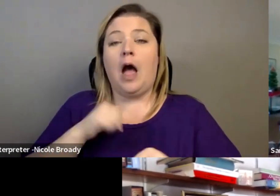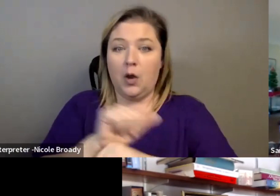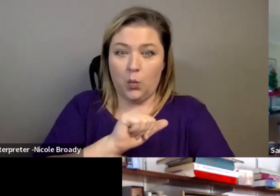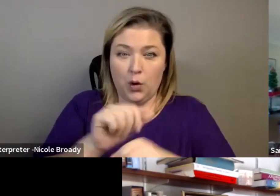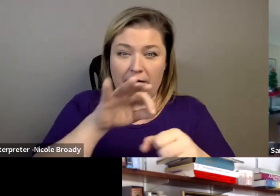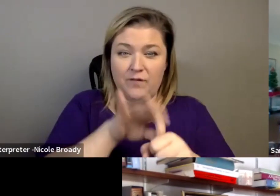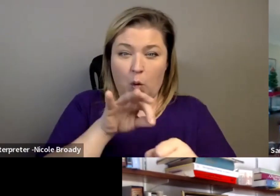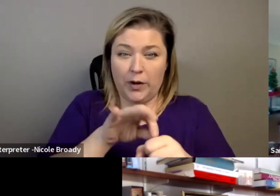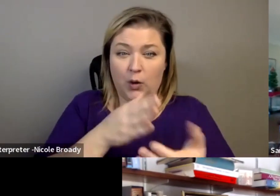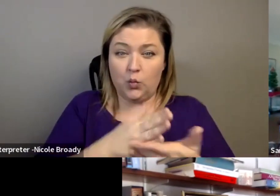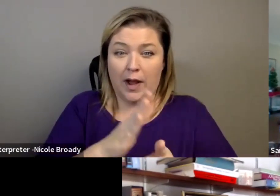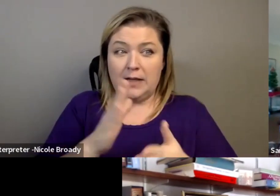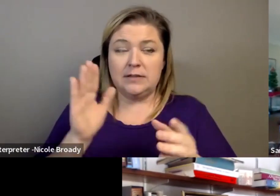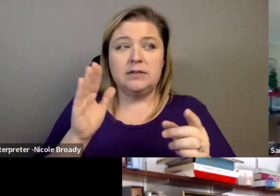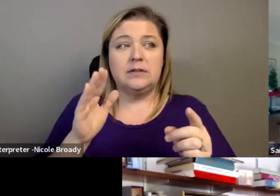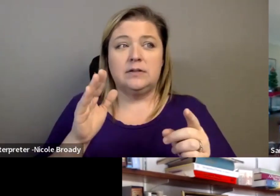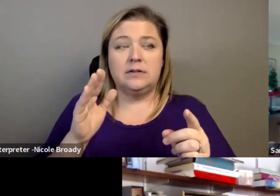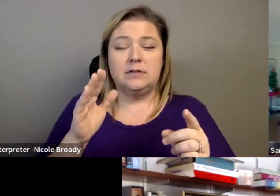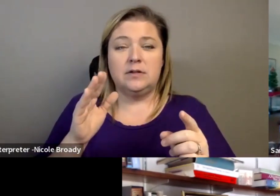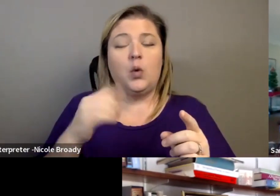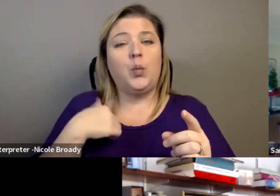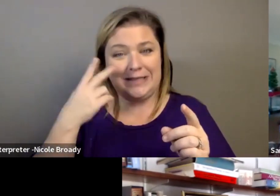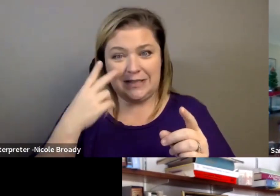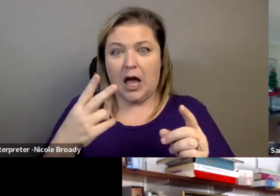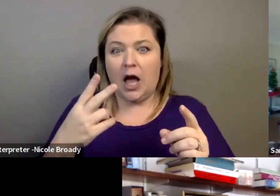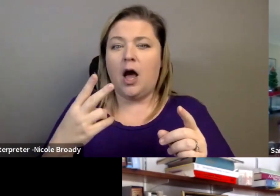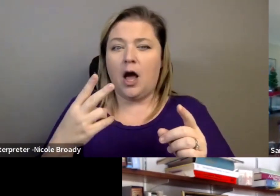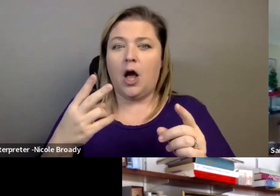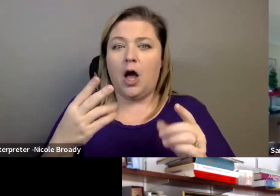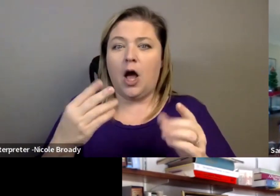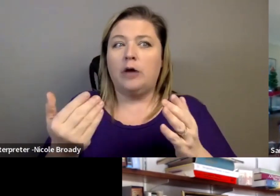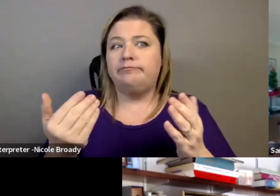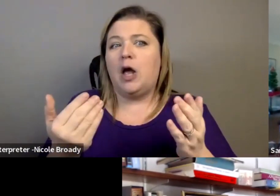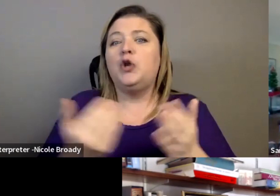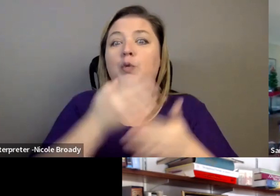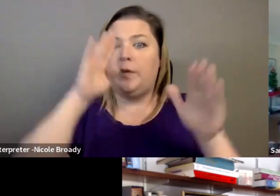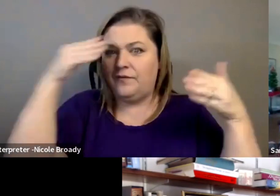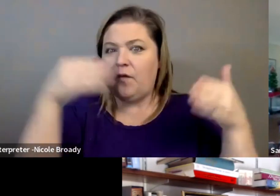mentioned earlier, we saw a renewed focus in the 2020 election on voting by mail, and